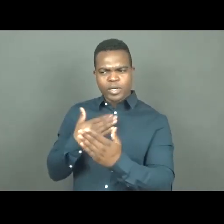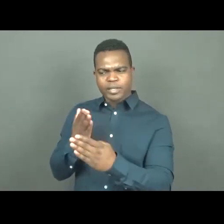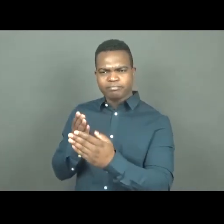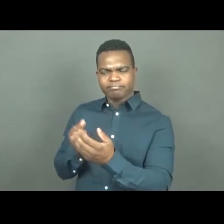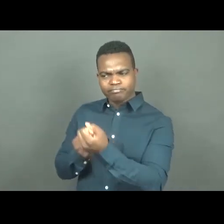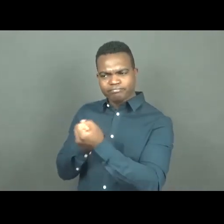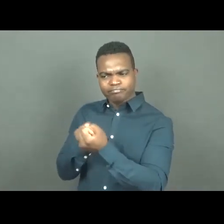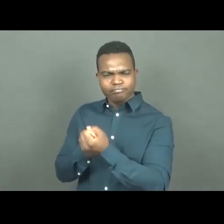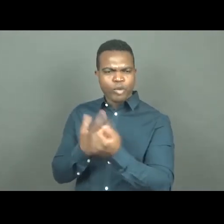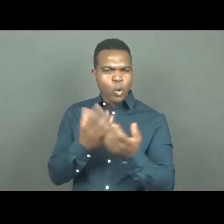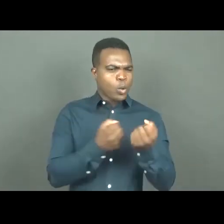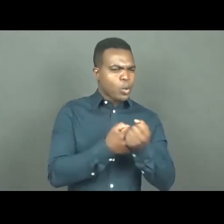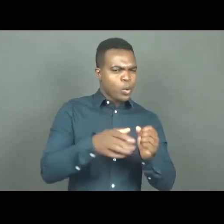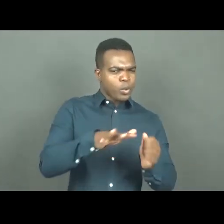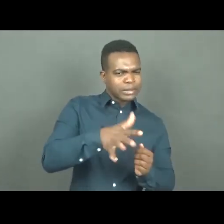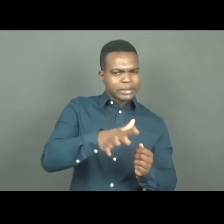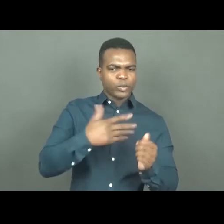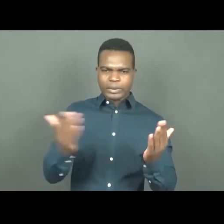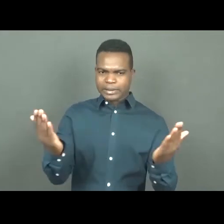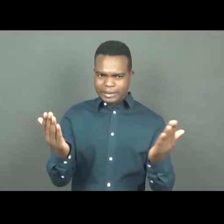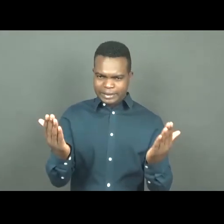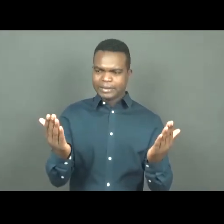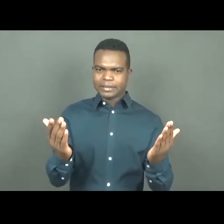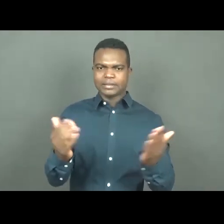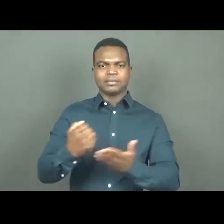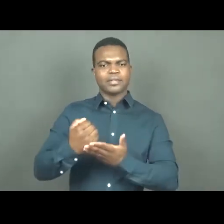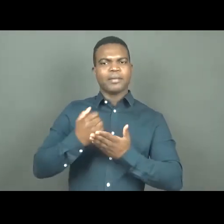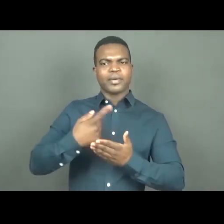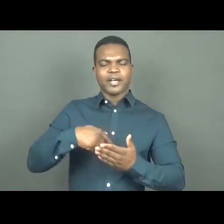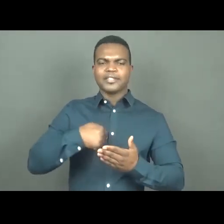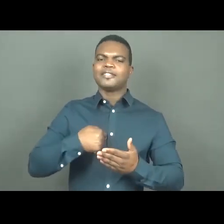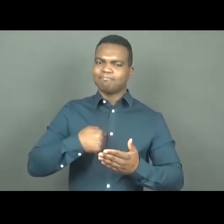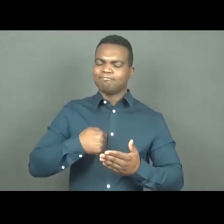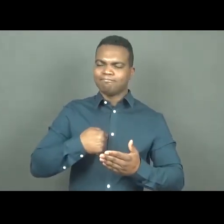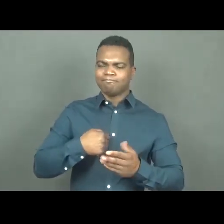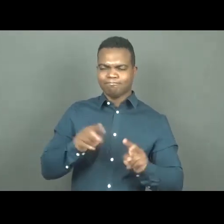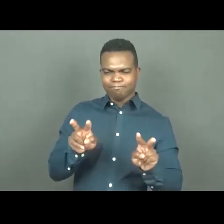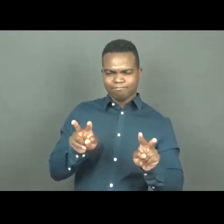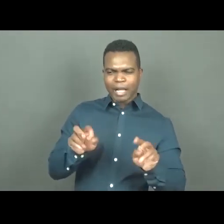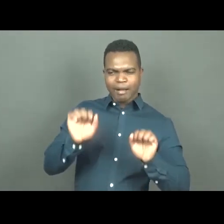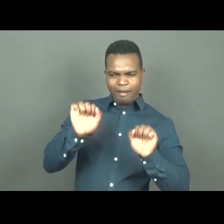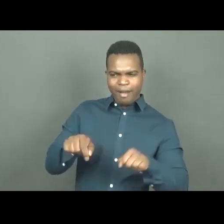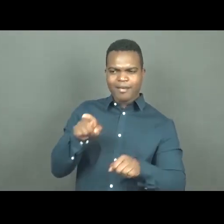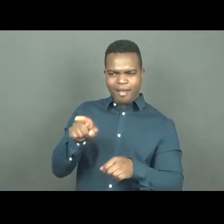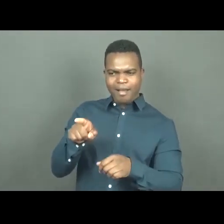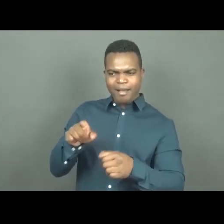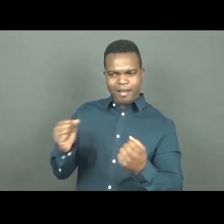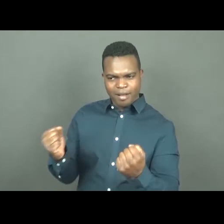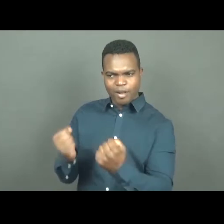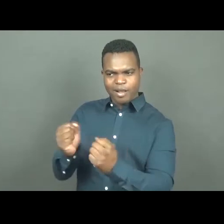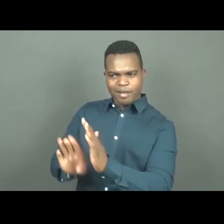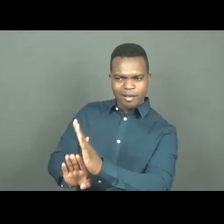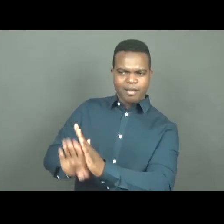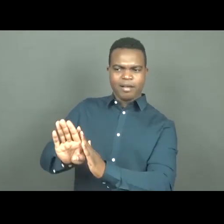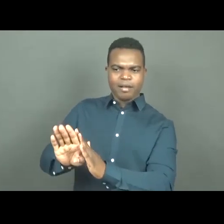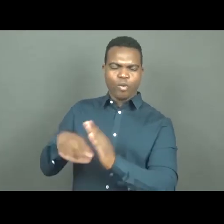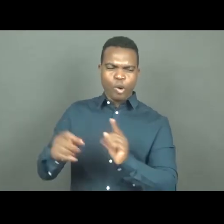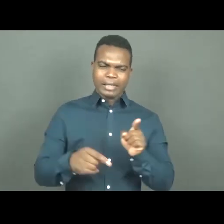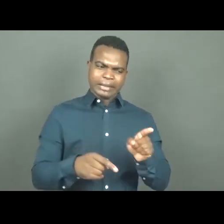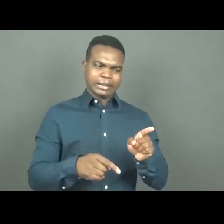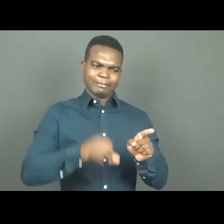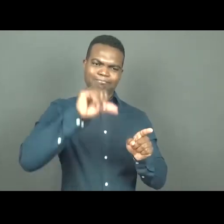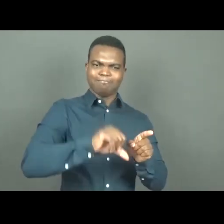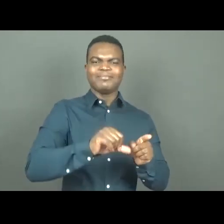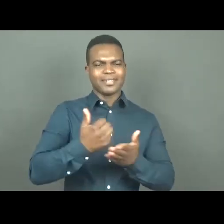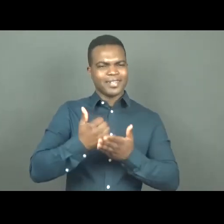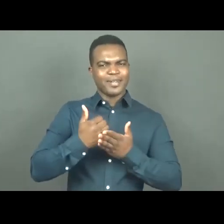policy. Disaggregating data by disability is also essential to monitor progress in meeting the goal